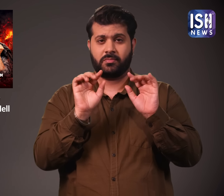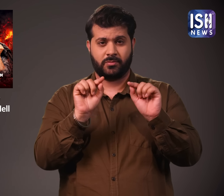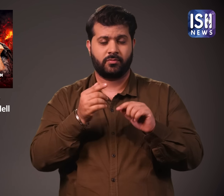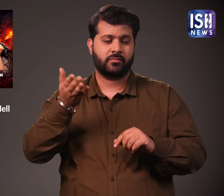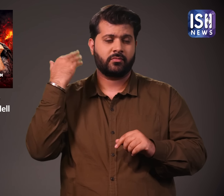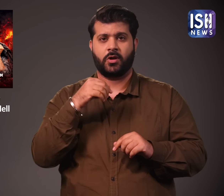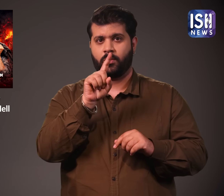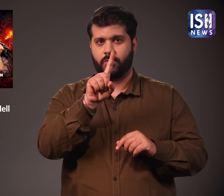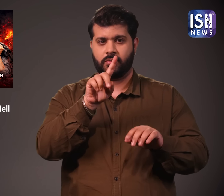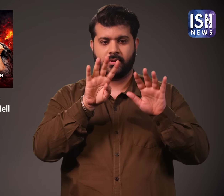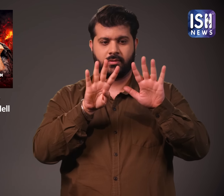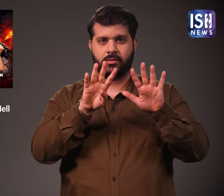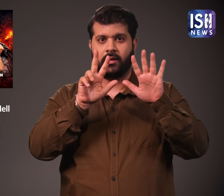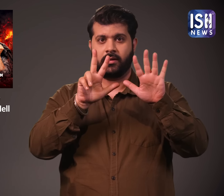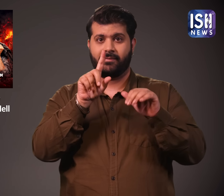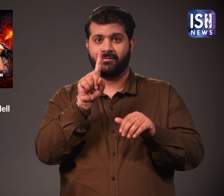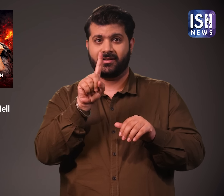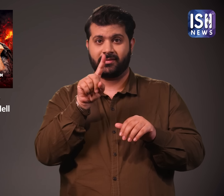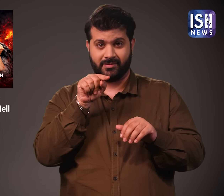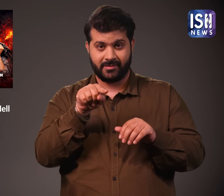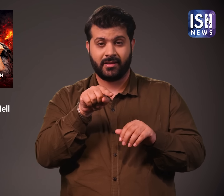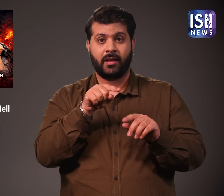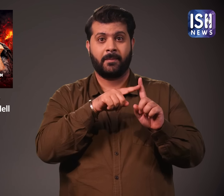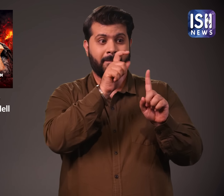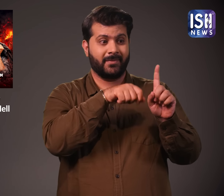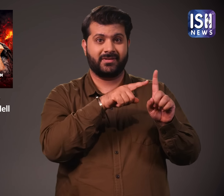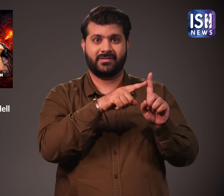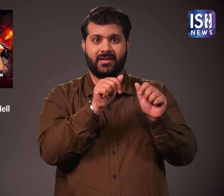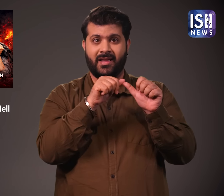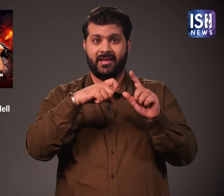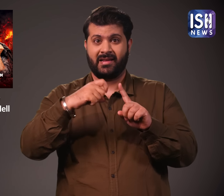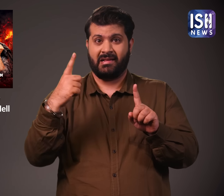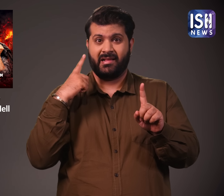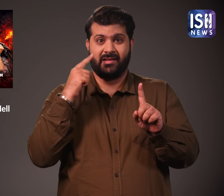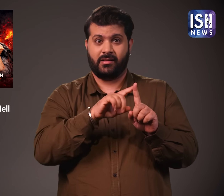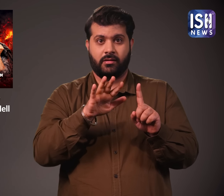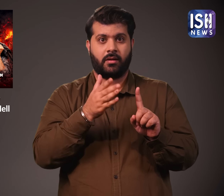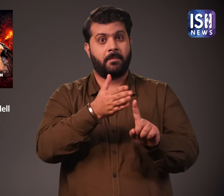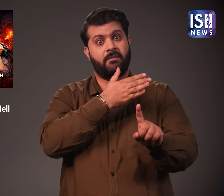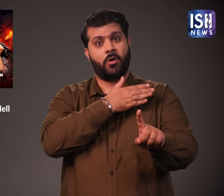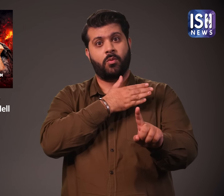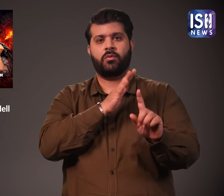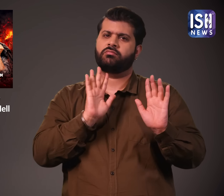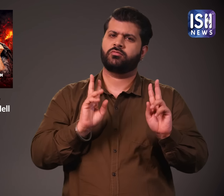In 1981, before Khamenei became Iran’s Supreme Leader,